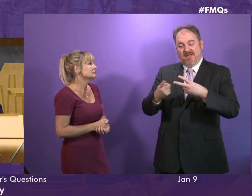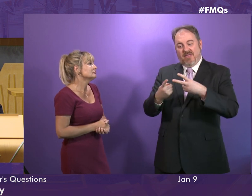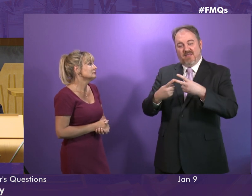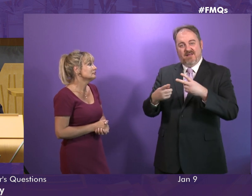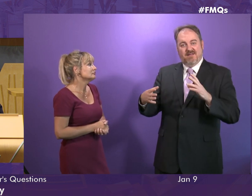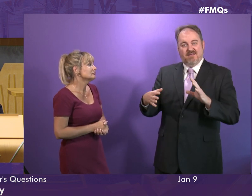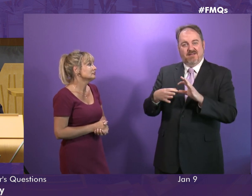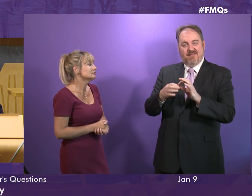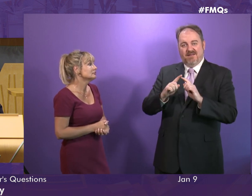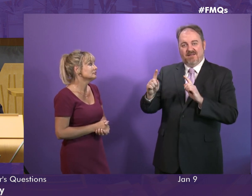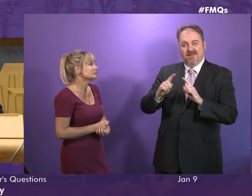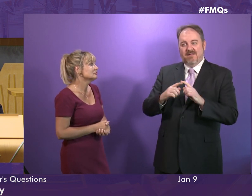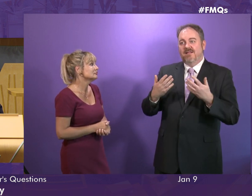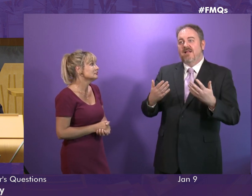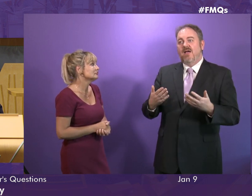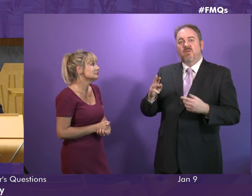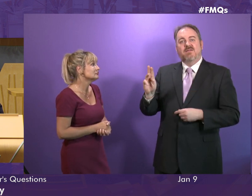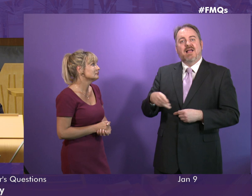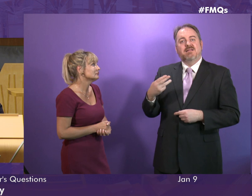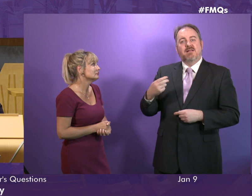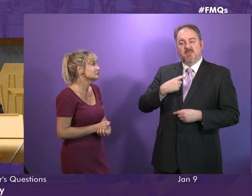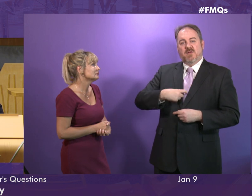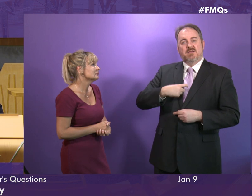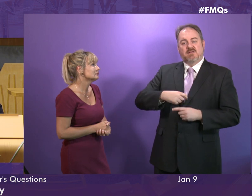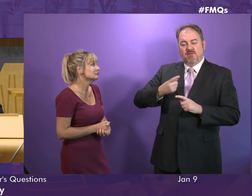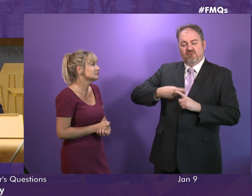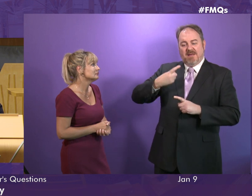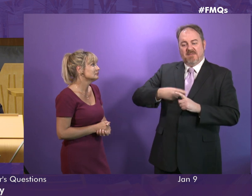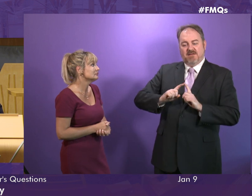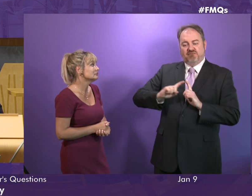link. It now appears to have cancelled the personal rapid transit system to Glasgow airport.